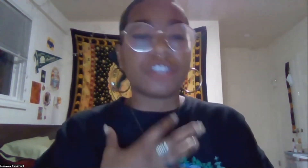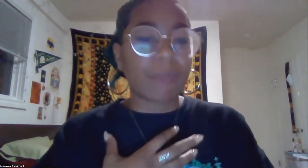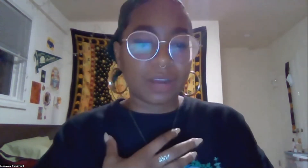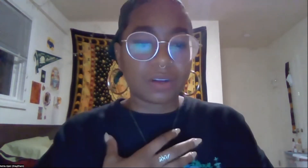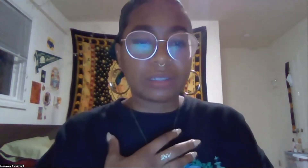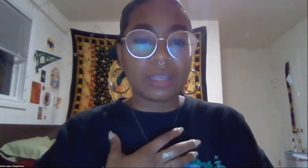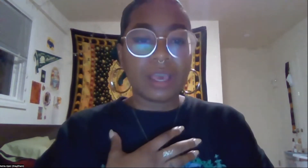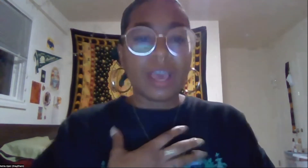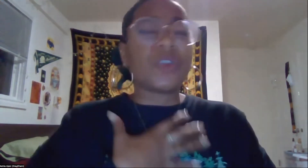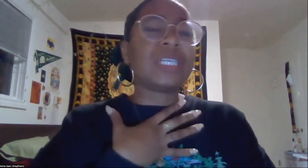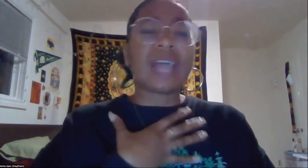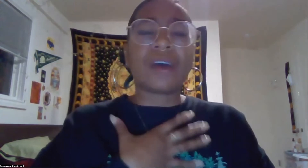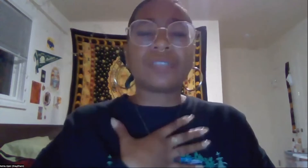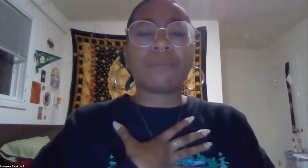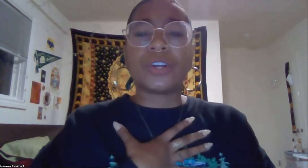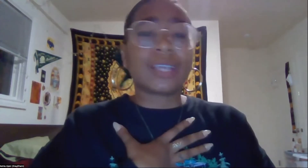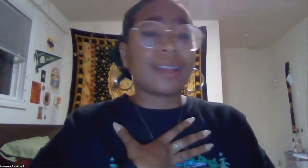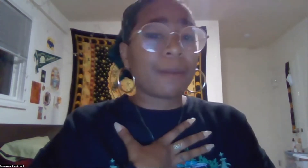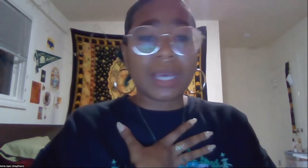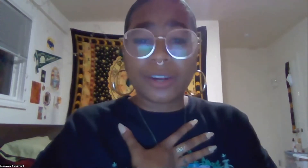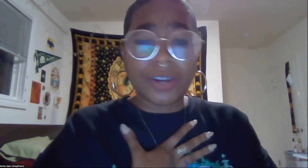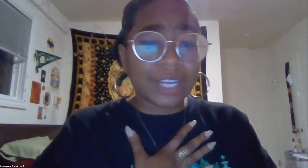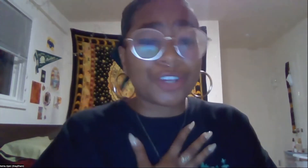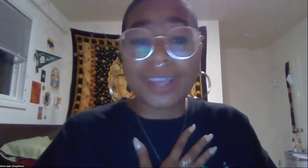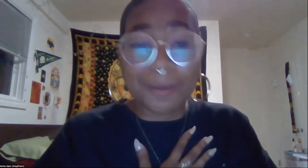urgent matters the only sounds that emerge cannot be uttered in good company